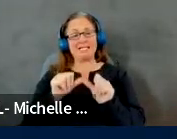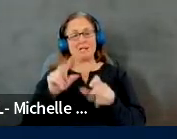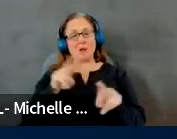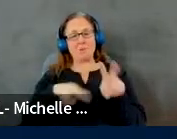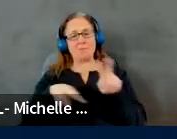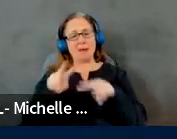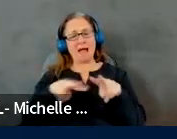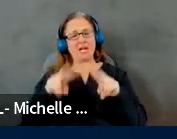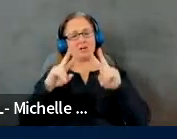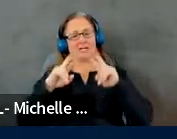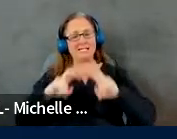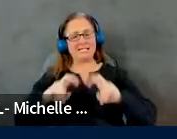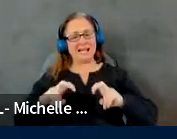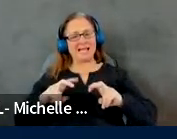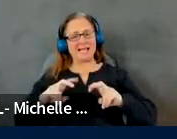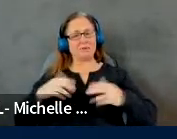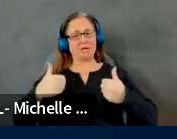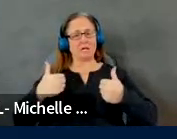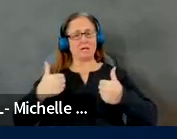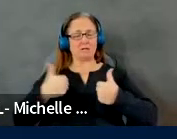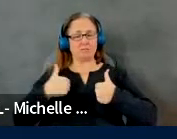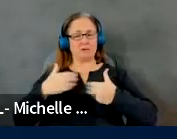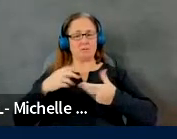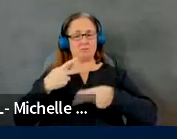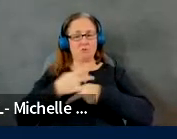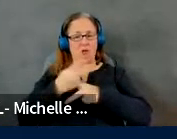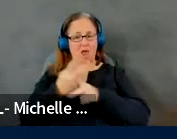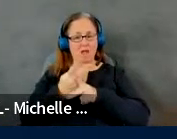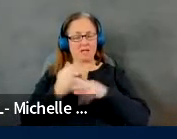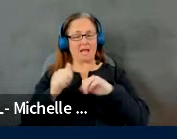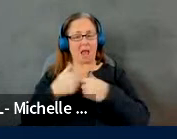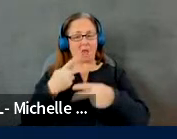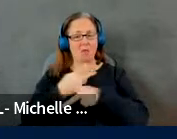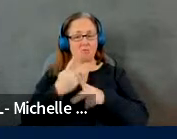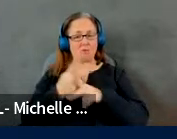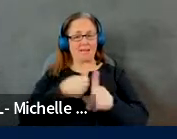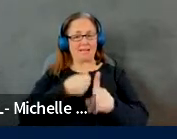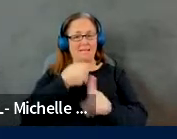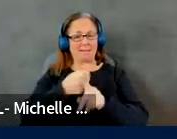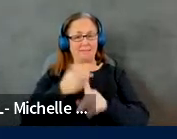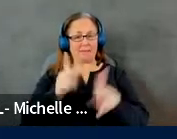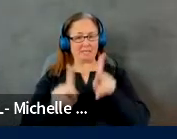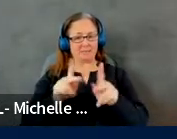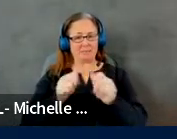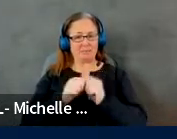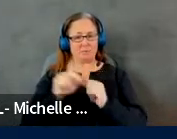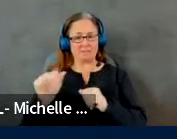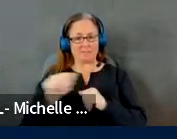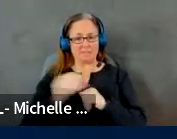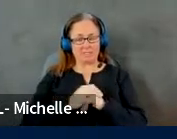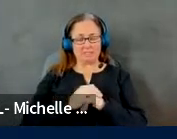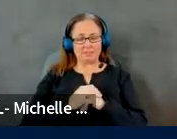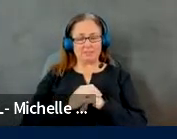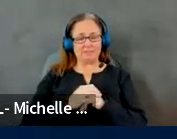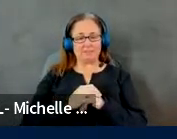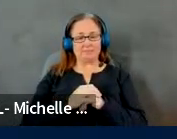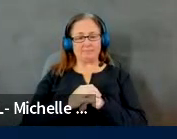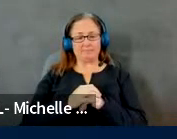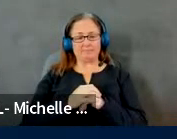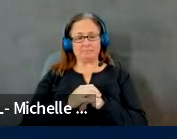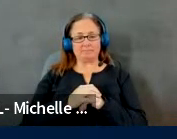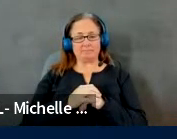and assessing their products in regards to how their products impacts people with disabilities.